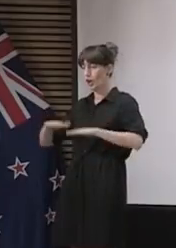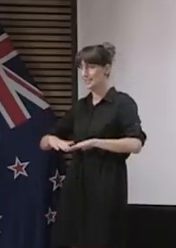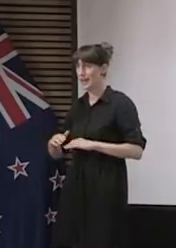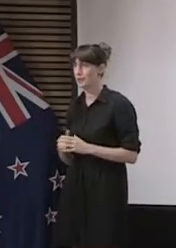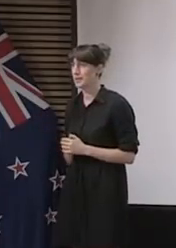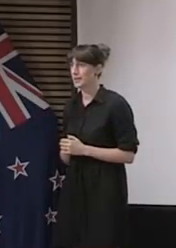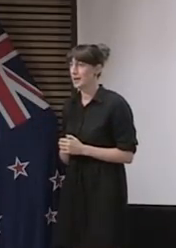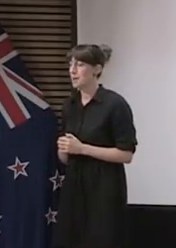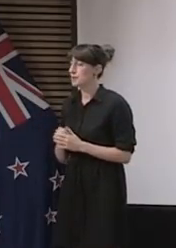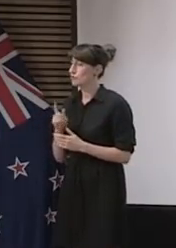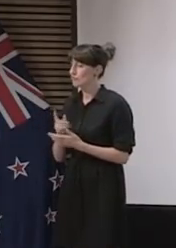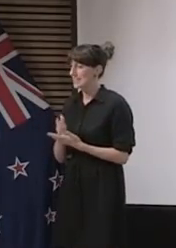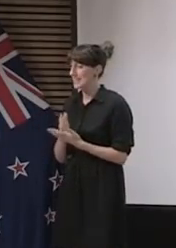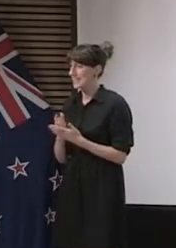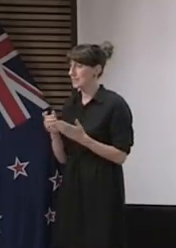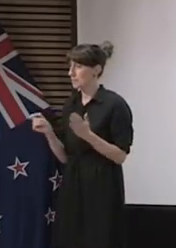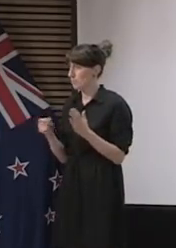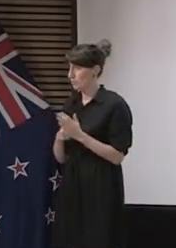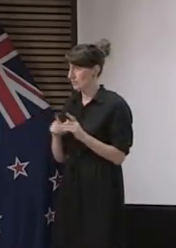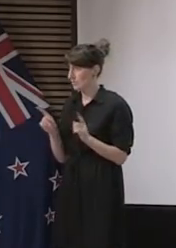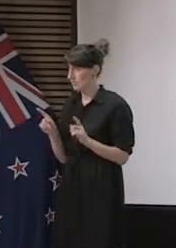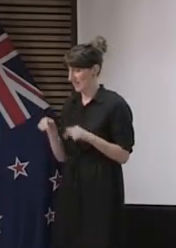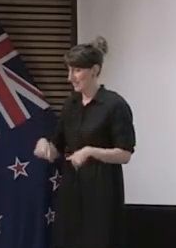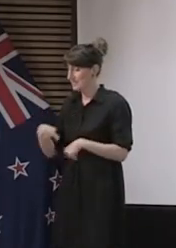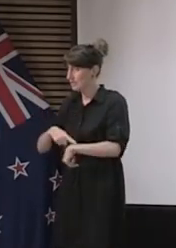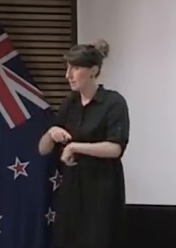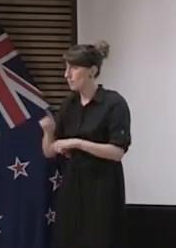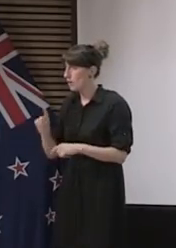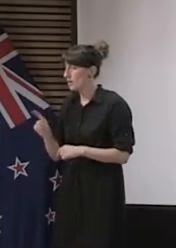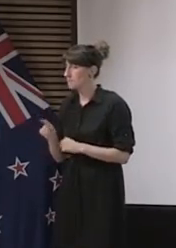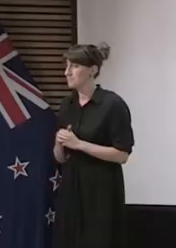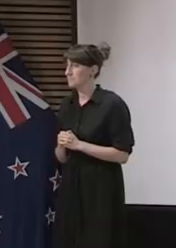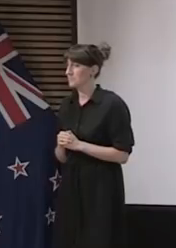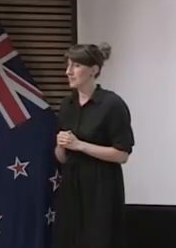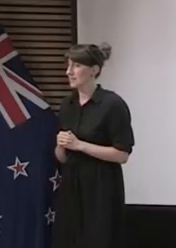Thecritical thing here is this isthe situation we wanted to bein and the situation we wantto